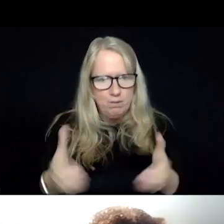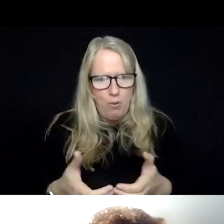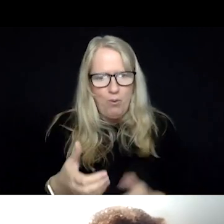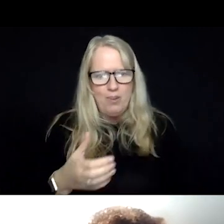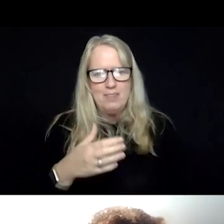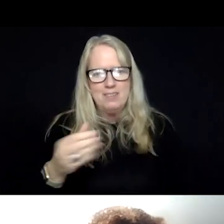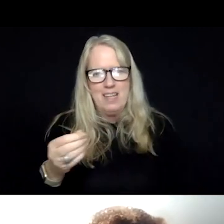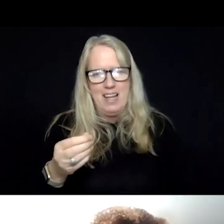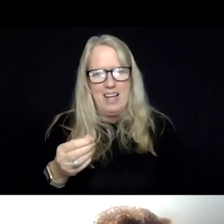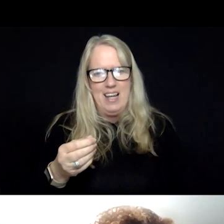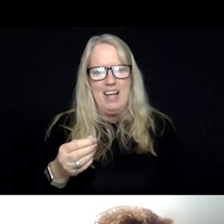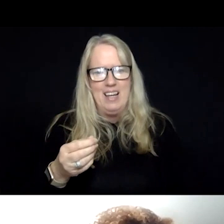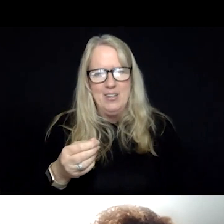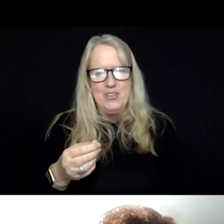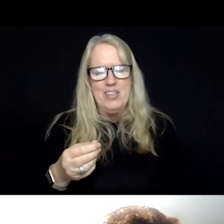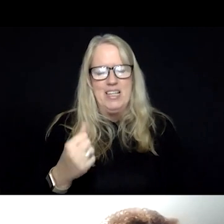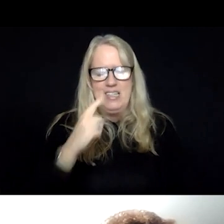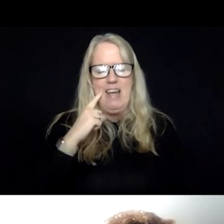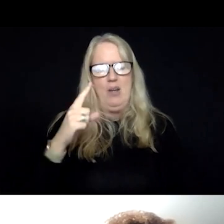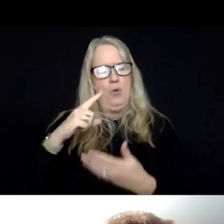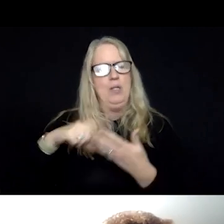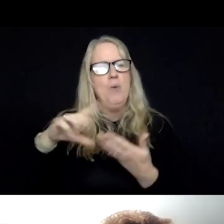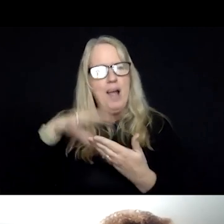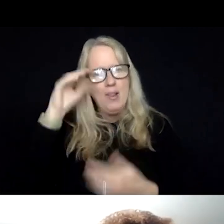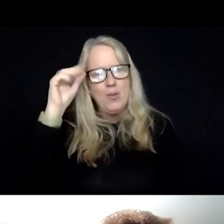THE SKILLS THAT HE LEARNED AT LIFELINE HELPED IN HIS LIFE.